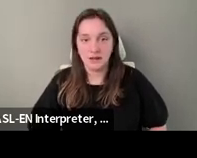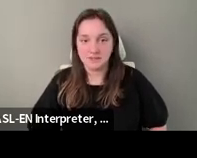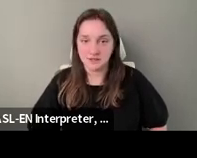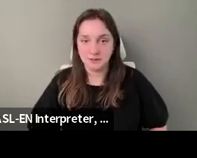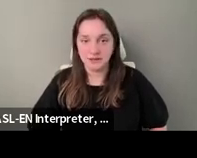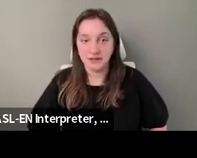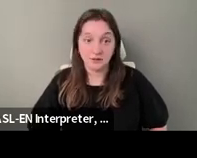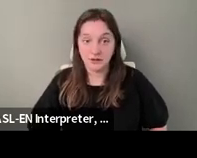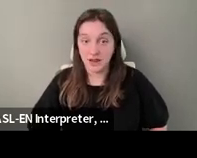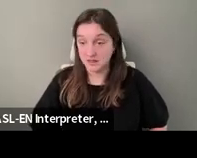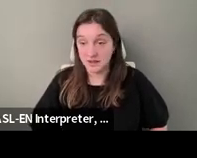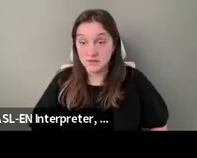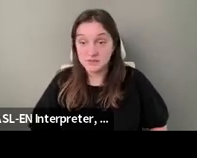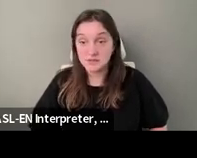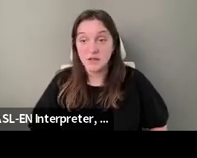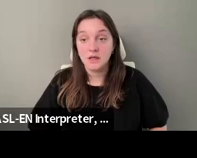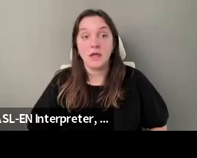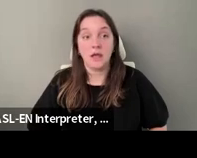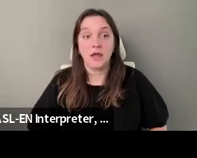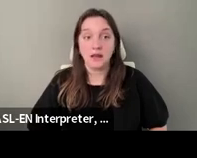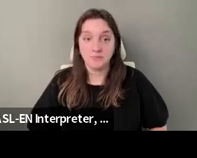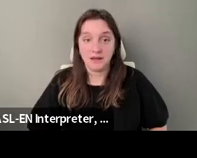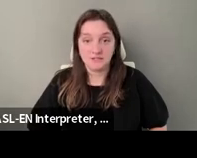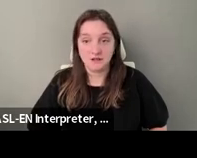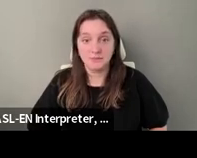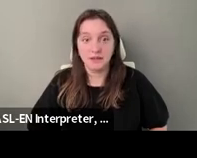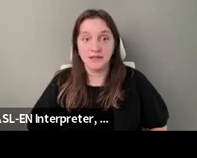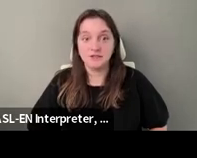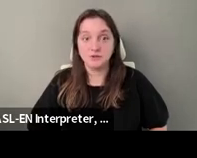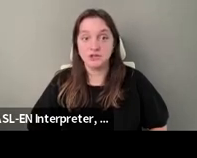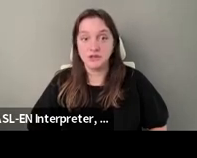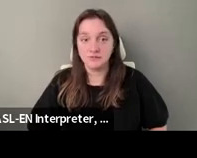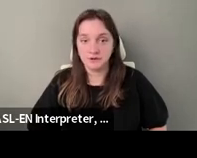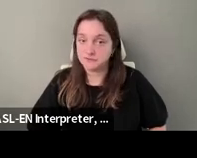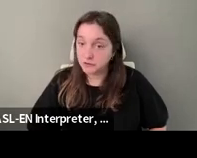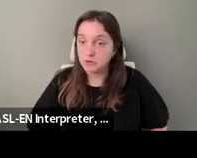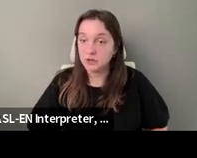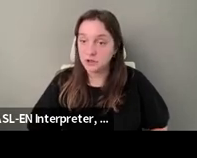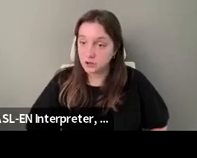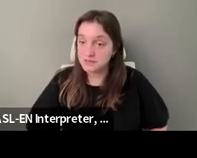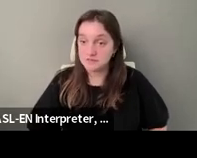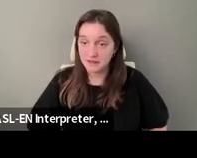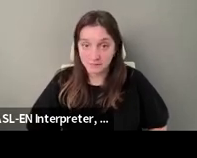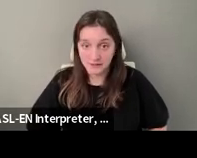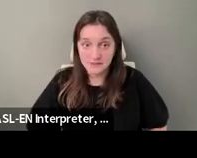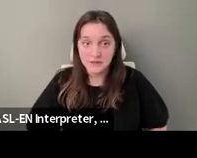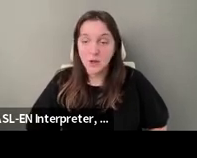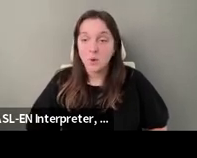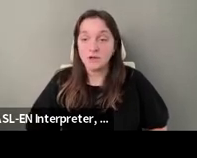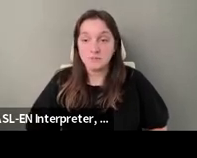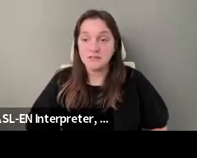else. It impacts their ability to achieve their full human development, which means they're